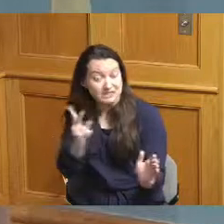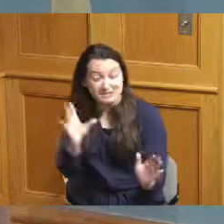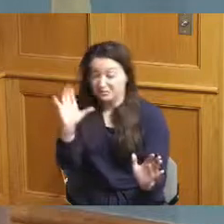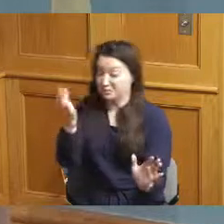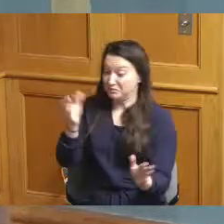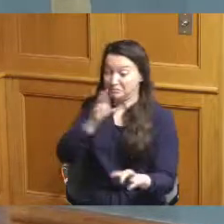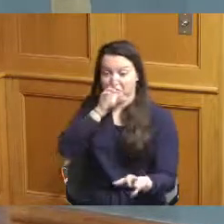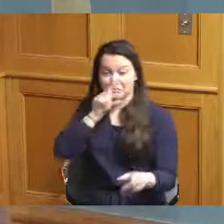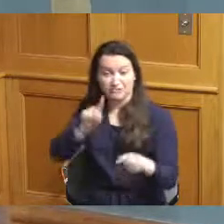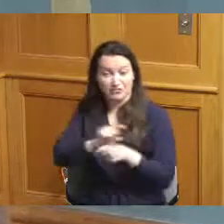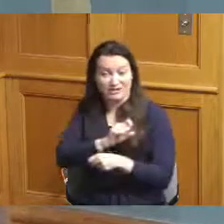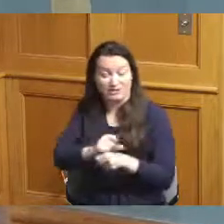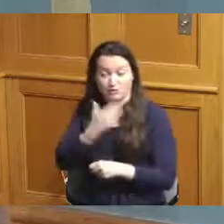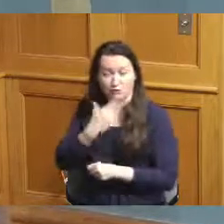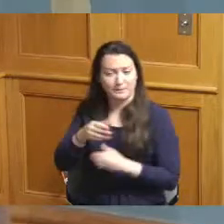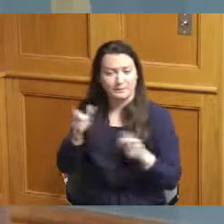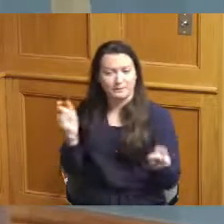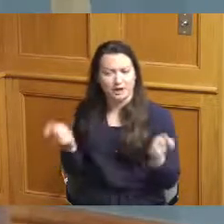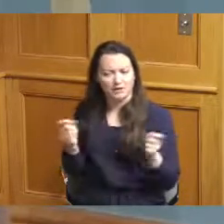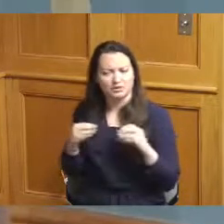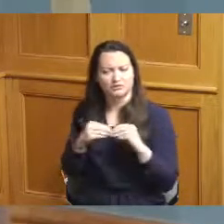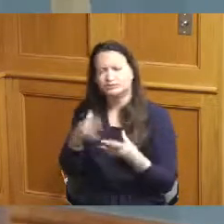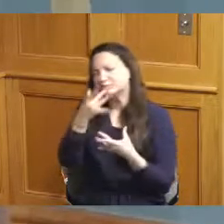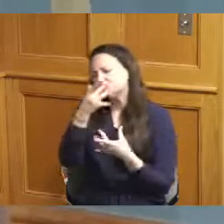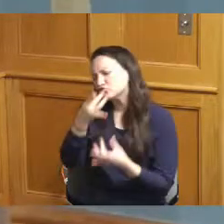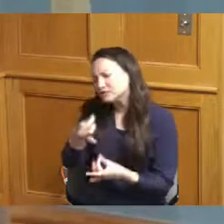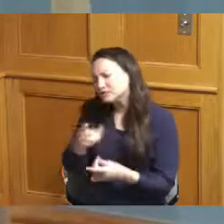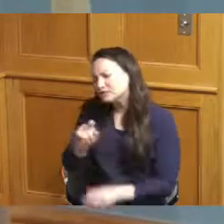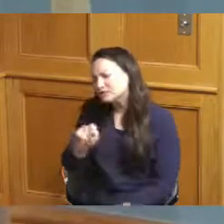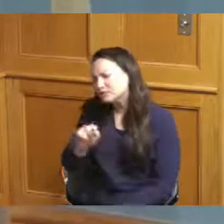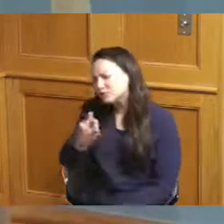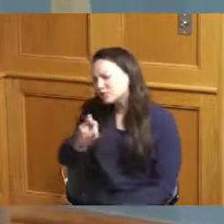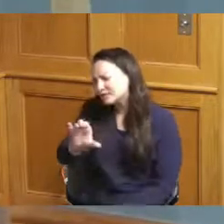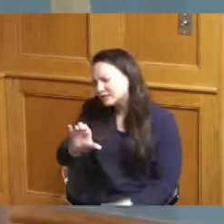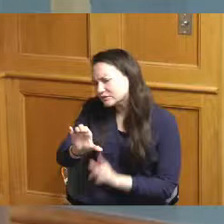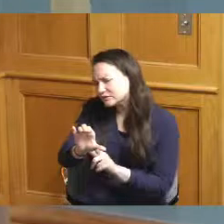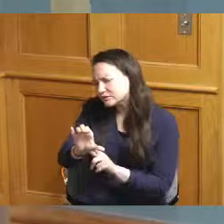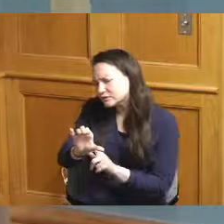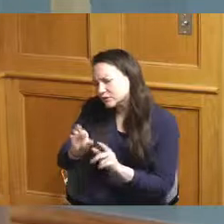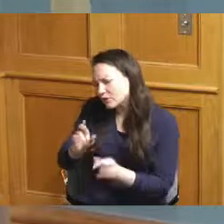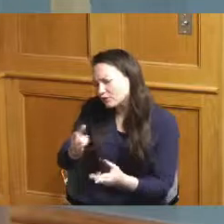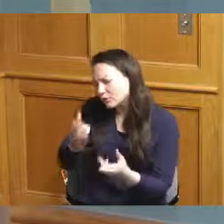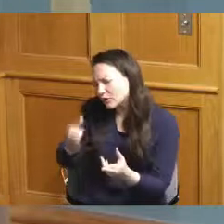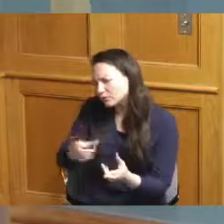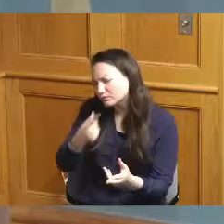good modifications but just more interested in TIRC recommendation that they did not agree with